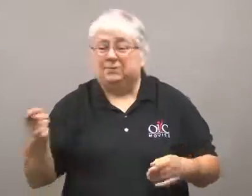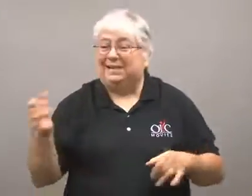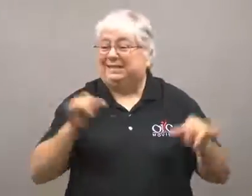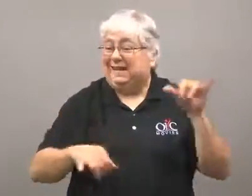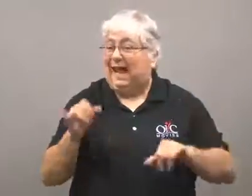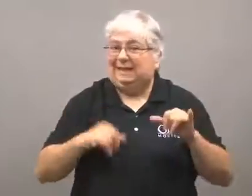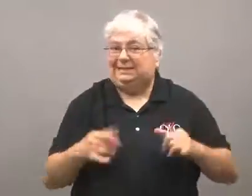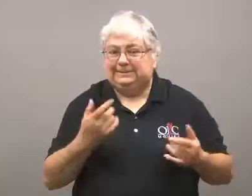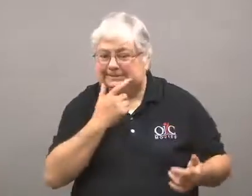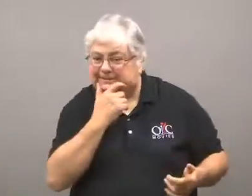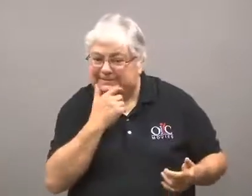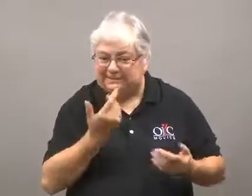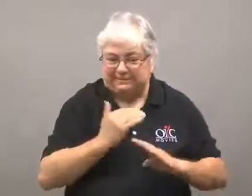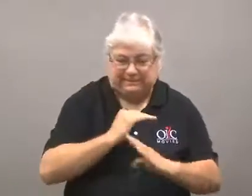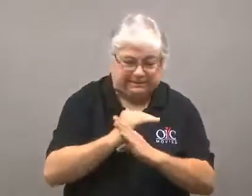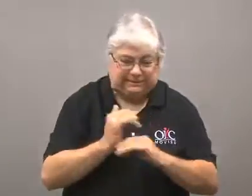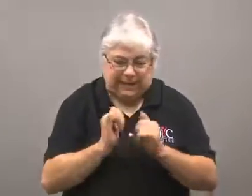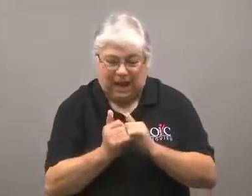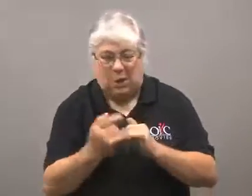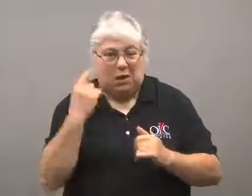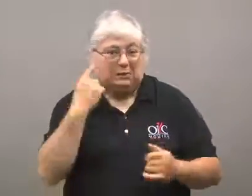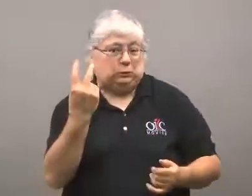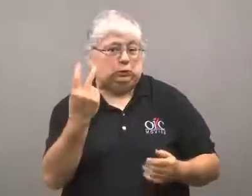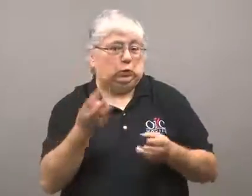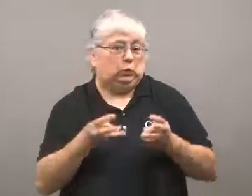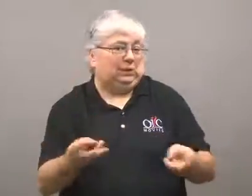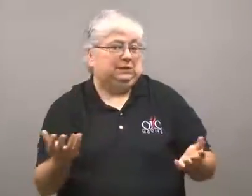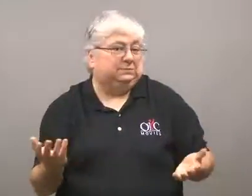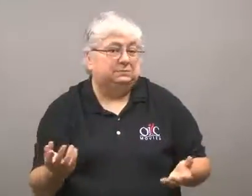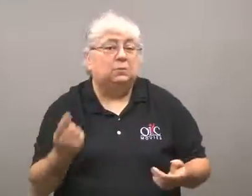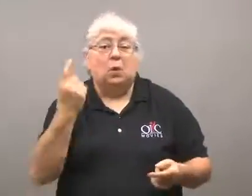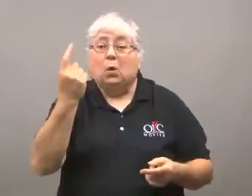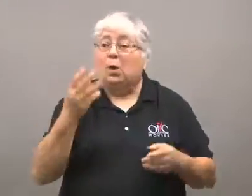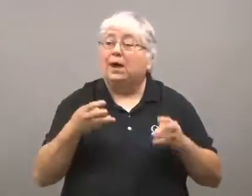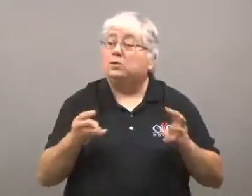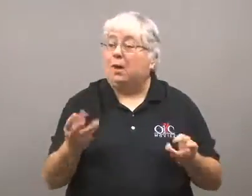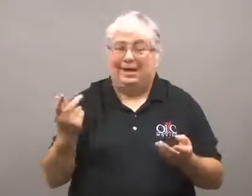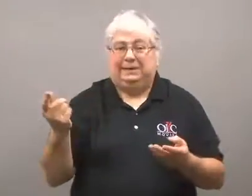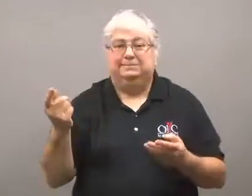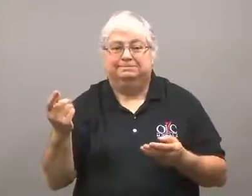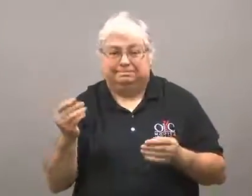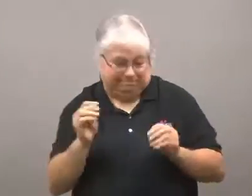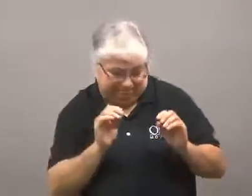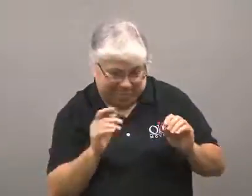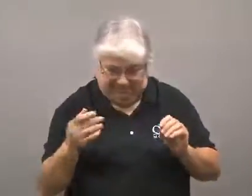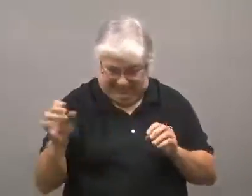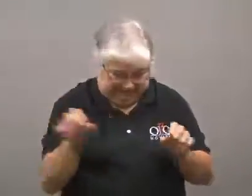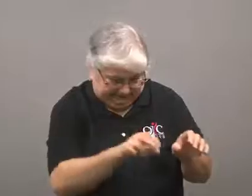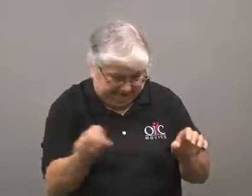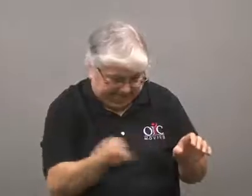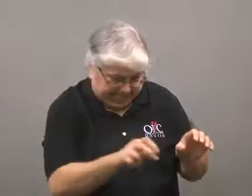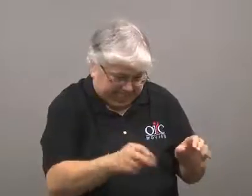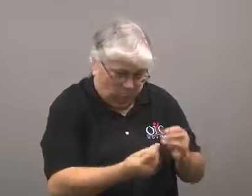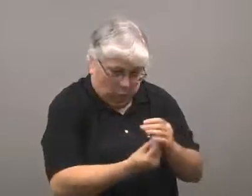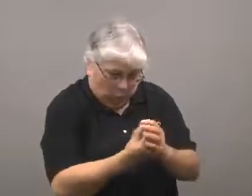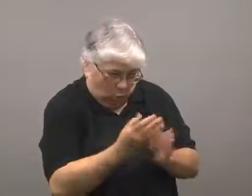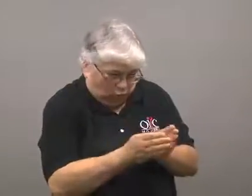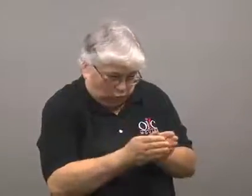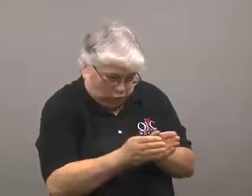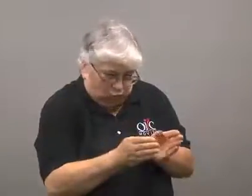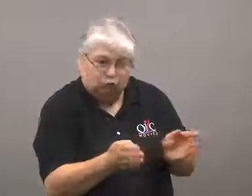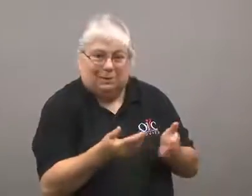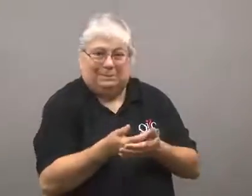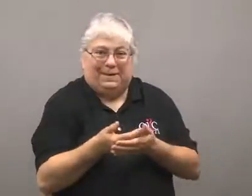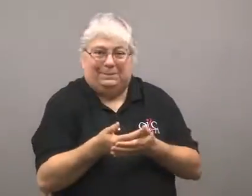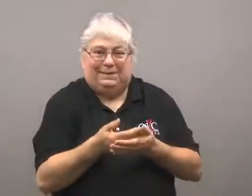Scientists have come up with two strategies to save these animals.